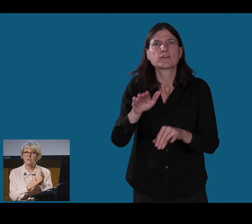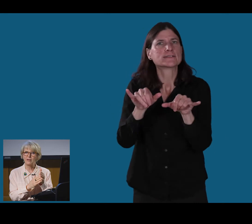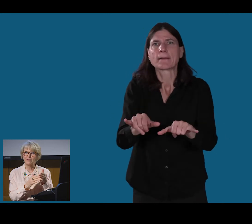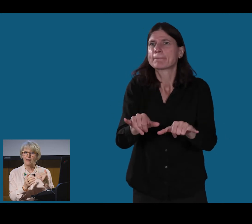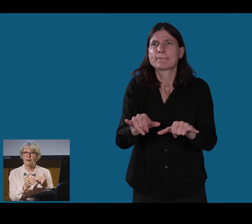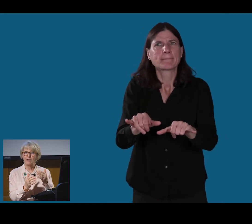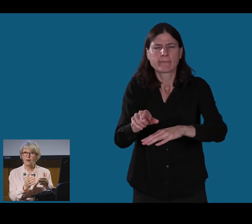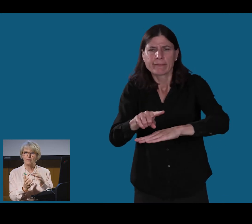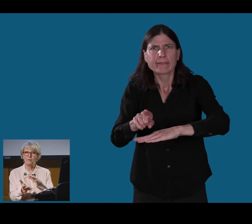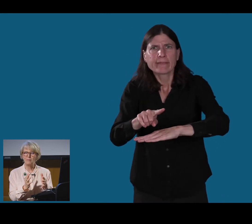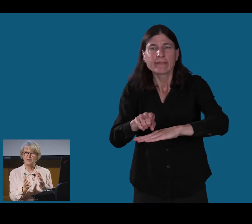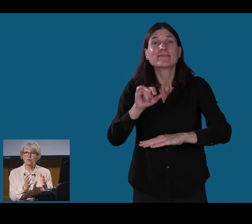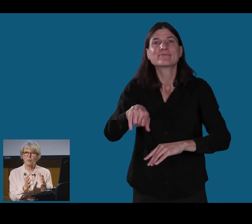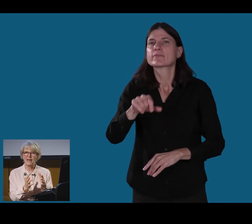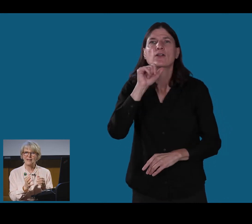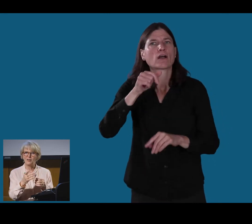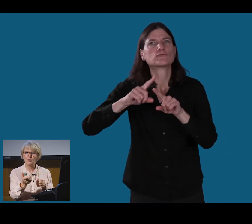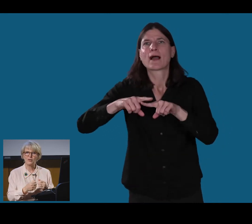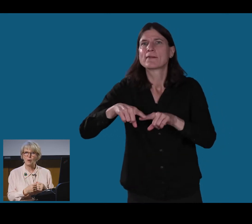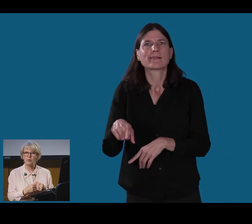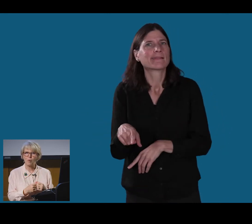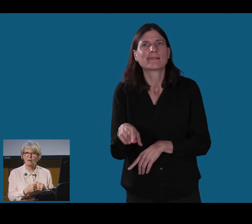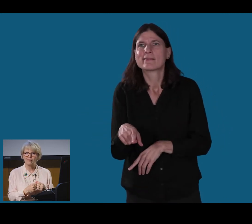I could get on and get off and it would give me a different weight, and I choose the lowest one.